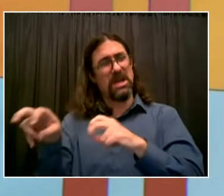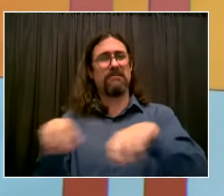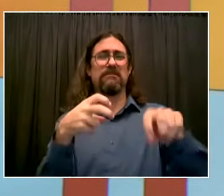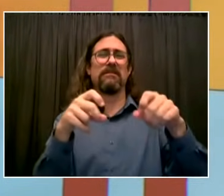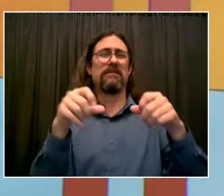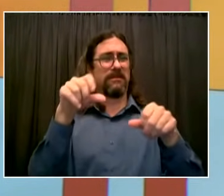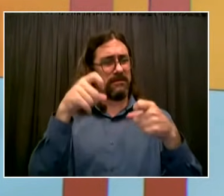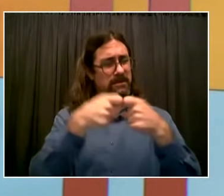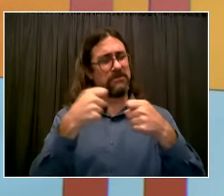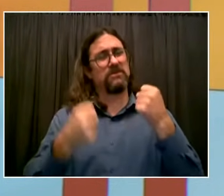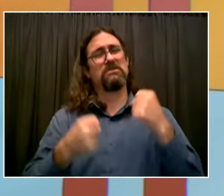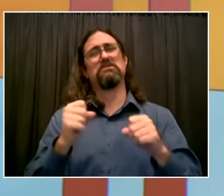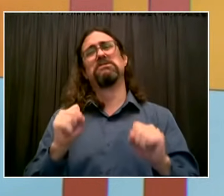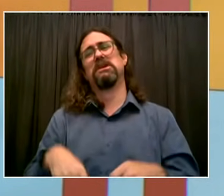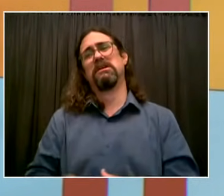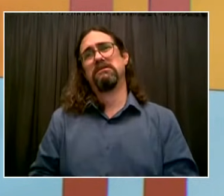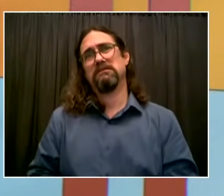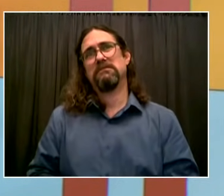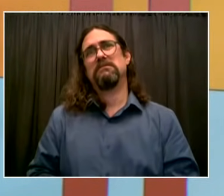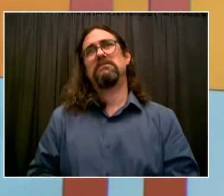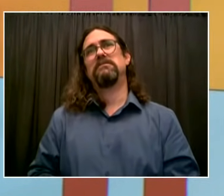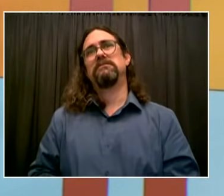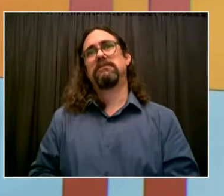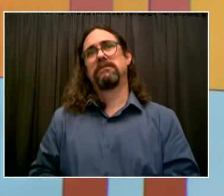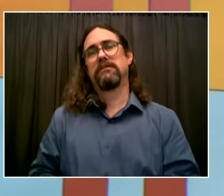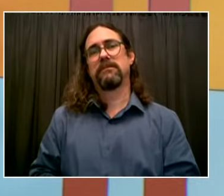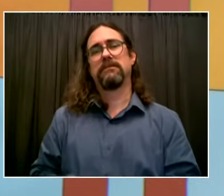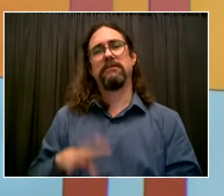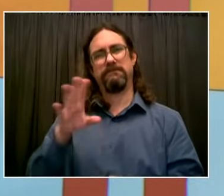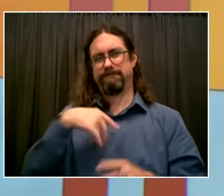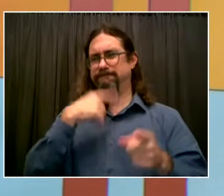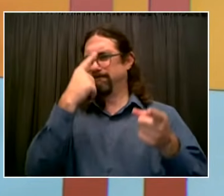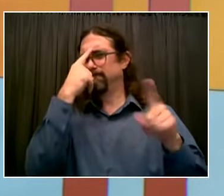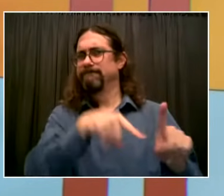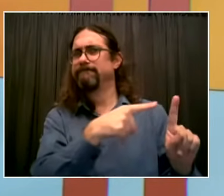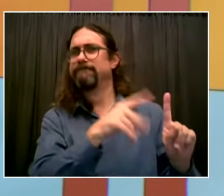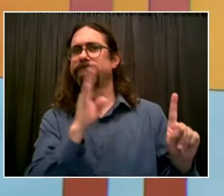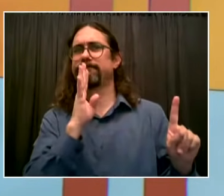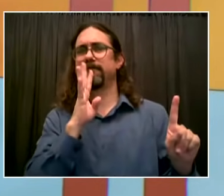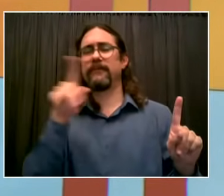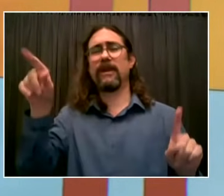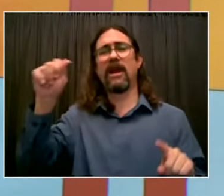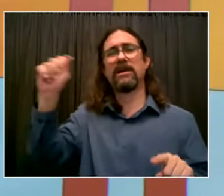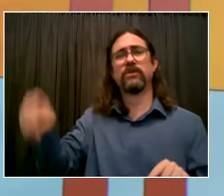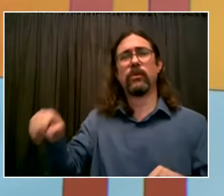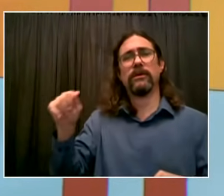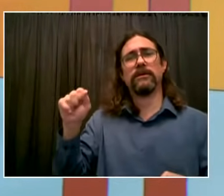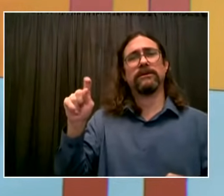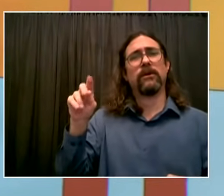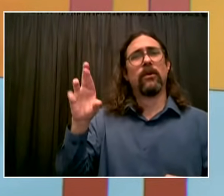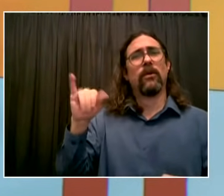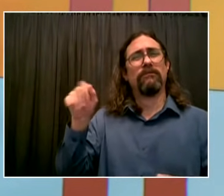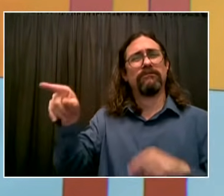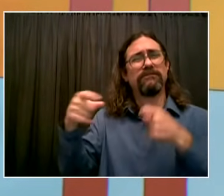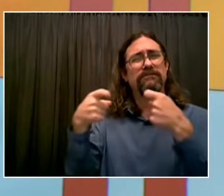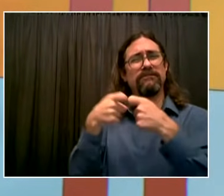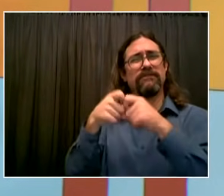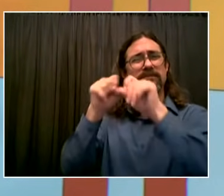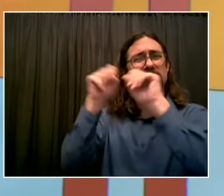THESE THINGS, DO THEM BOLDLY, QUICKLY. I AGREE WITH THE BOROUGH PRESIDENT. GET AWAY FROM THAT ASTORIA